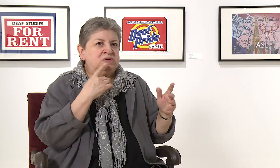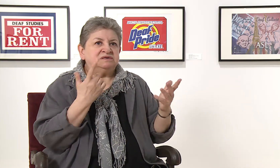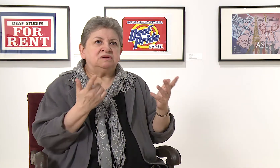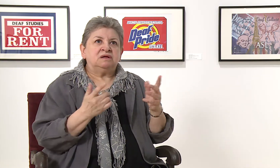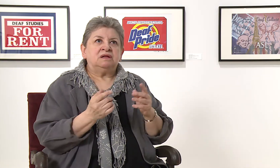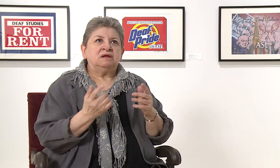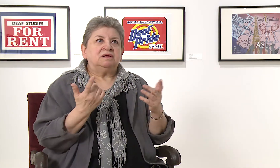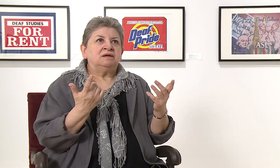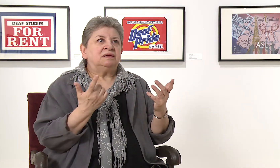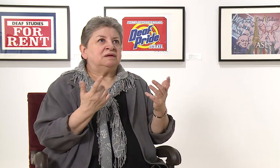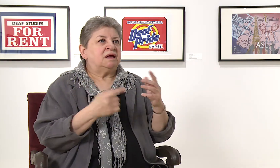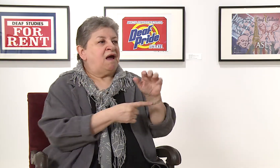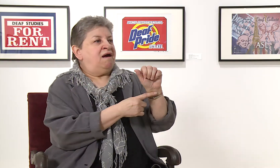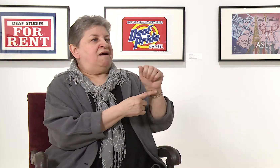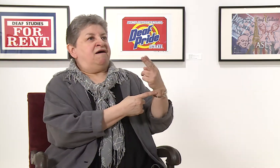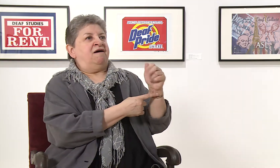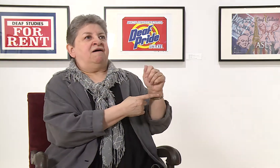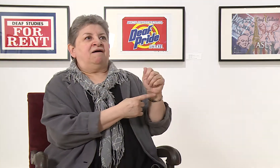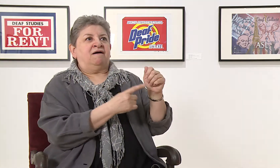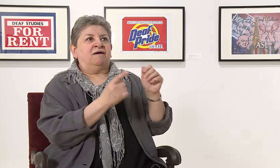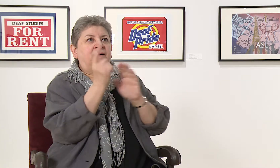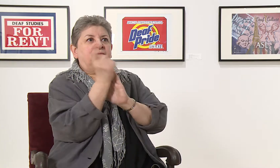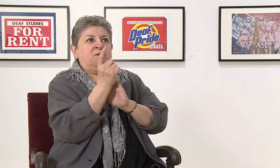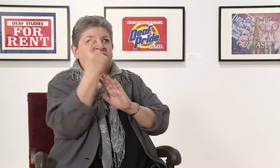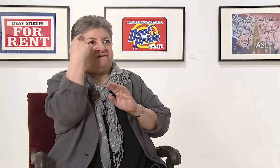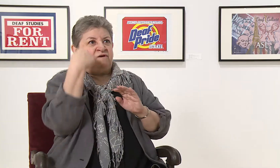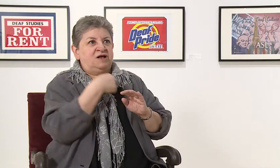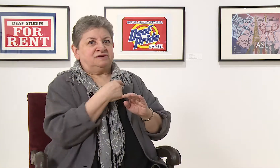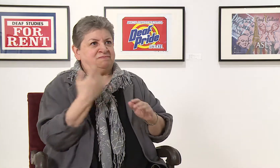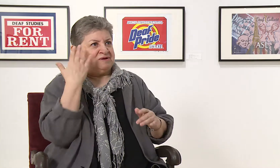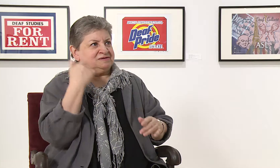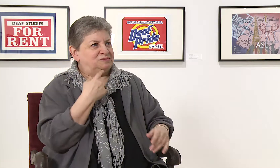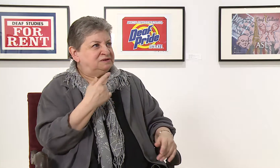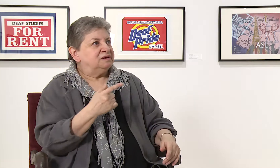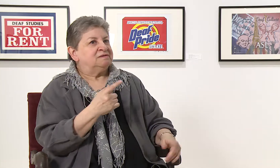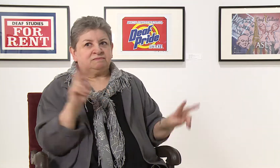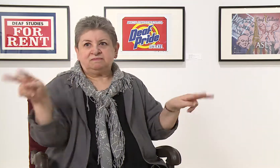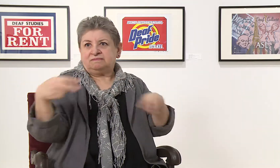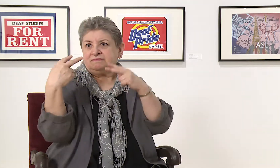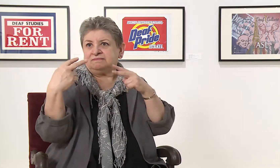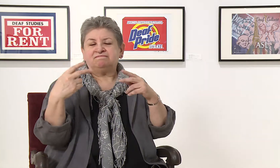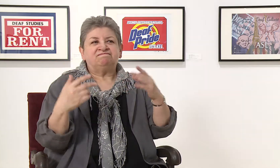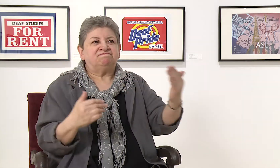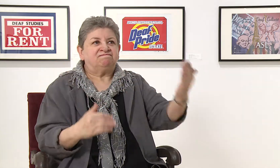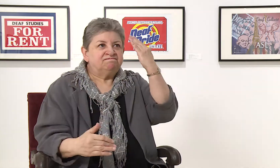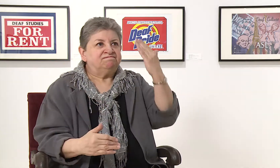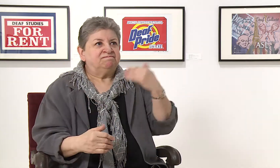And upon seeing all of those different spaces, it was an "A-ha!" moment for us.